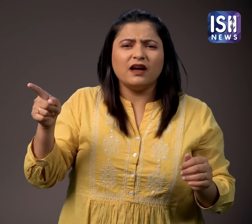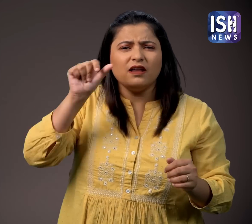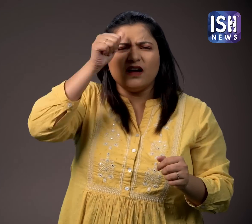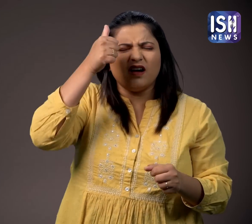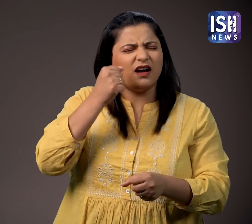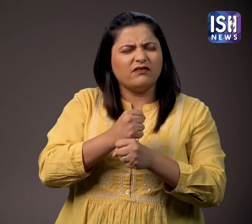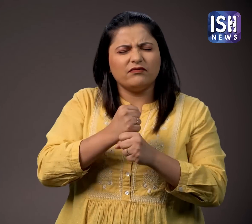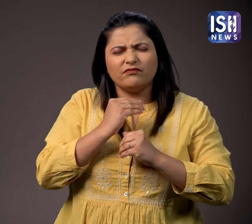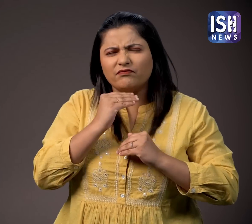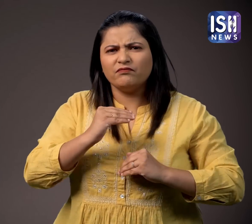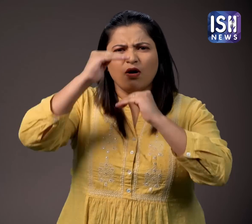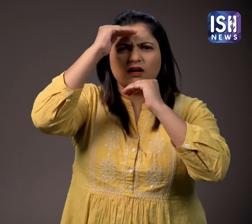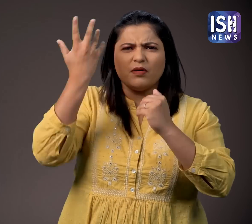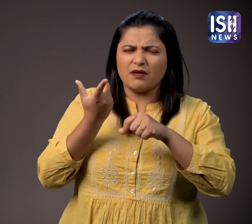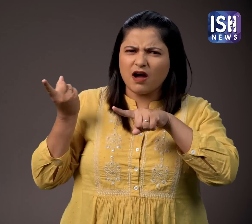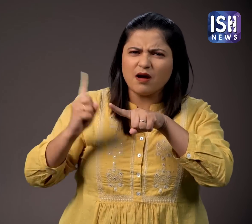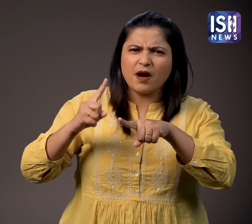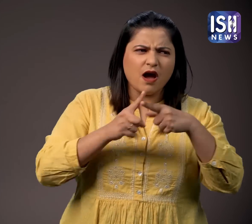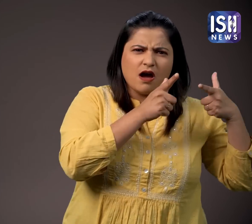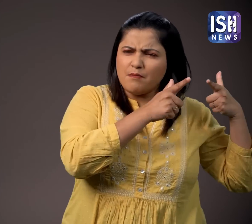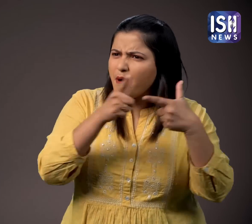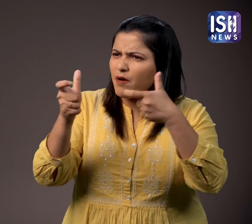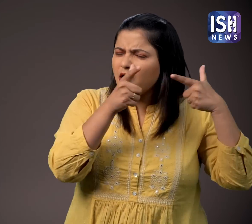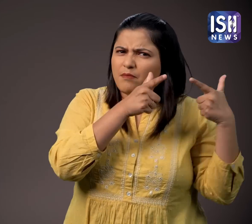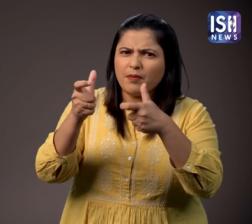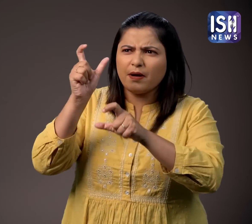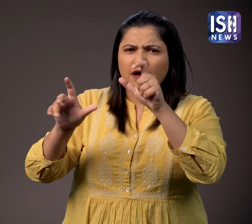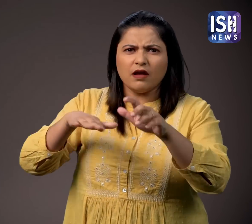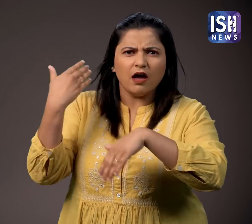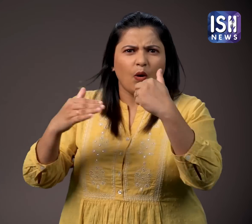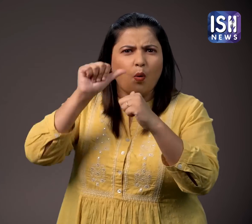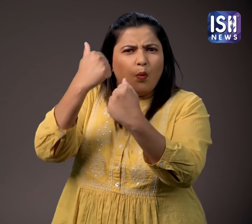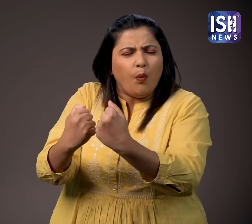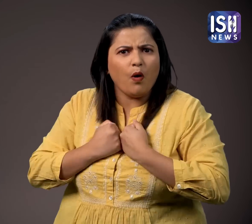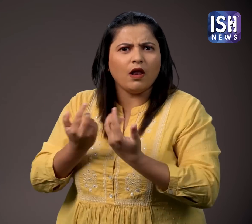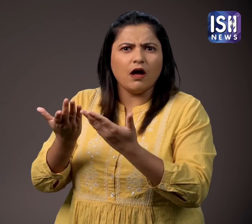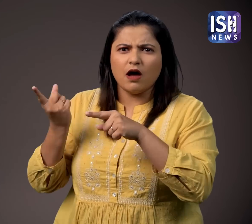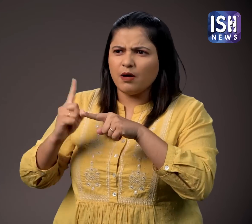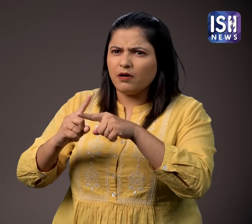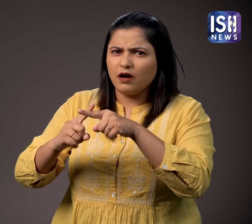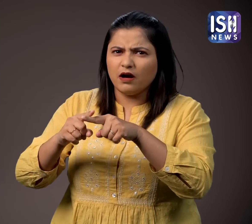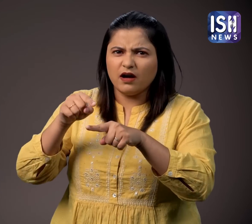However, India has had enough and is fedup of the frequent attacks.